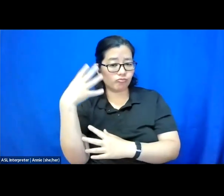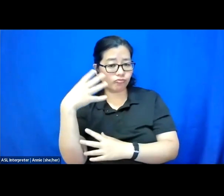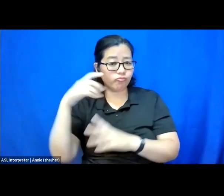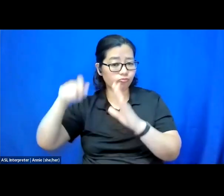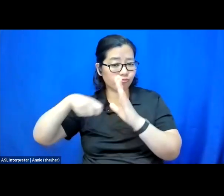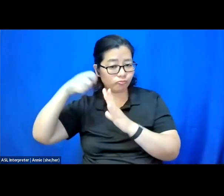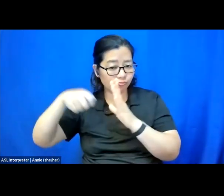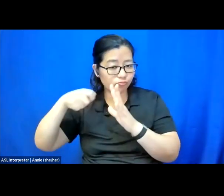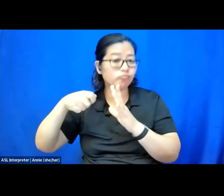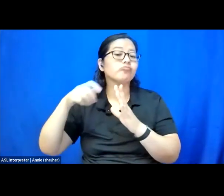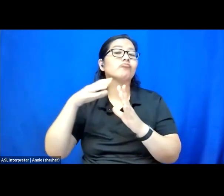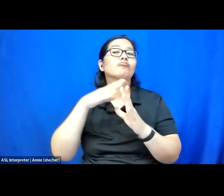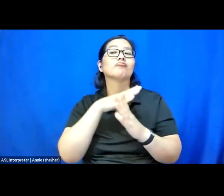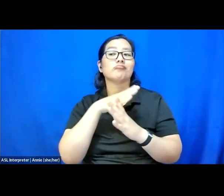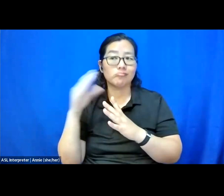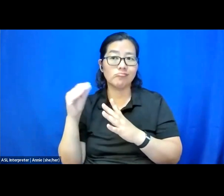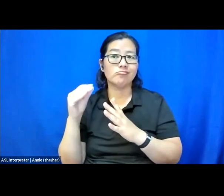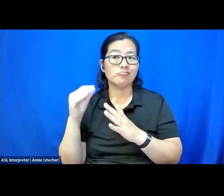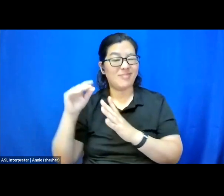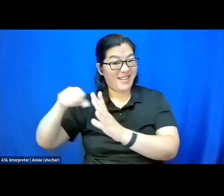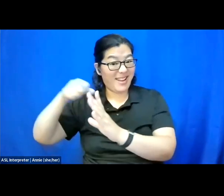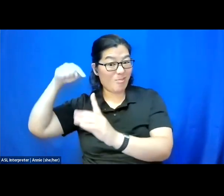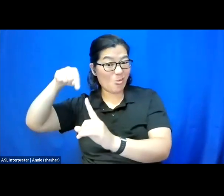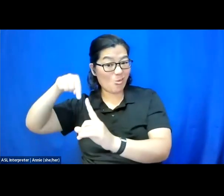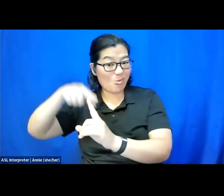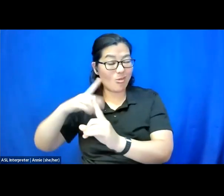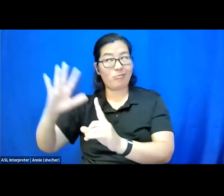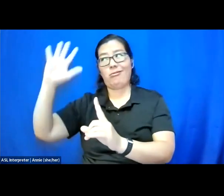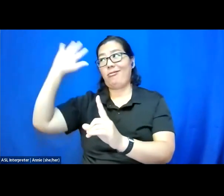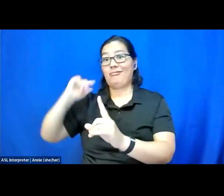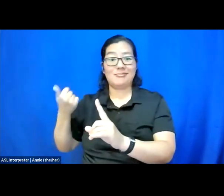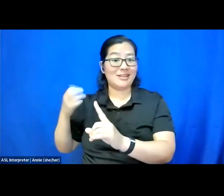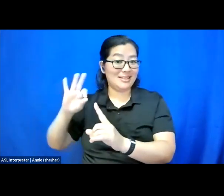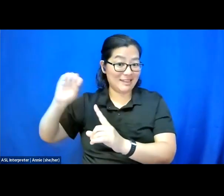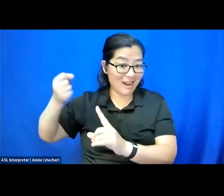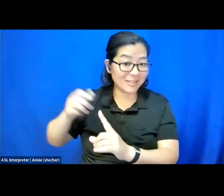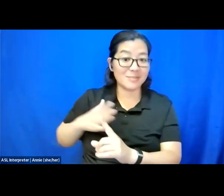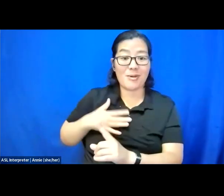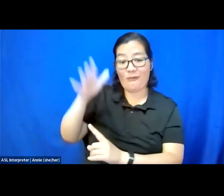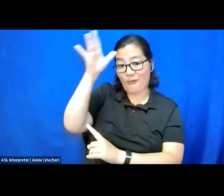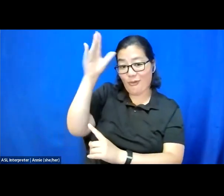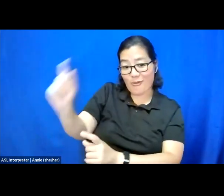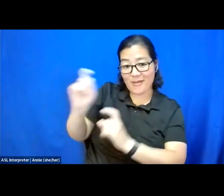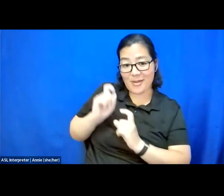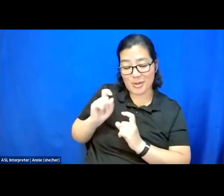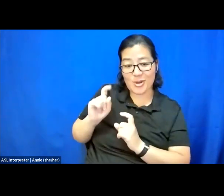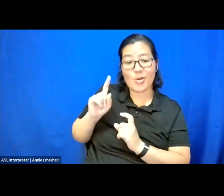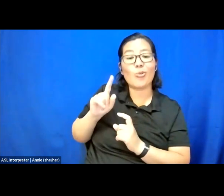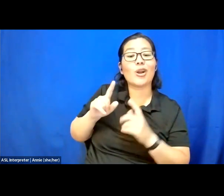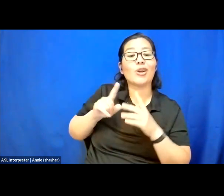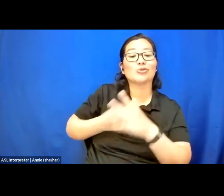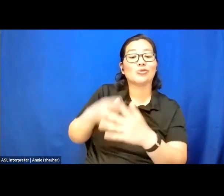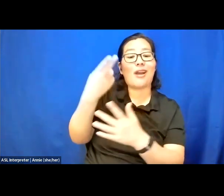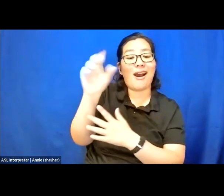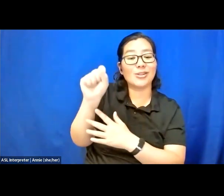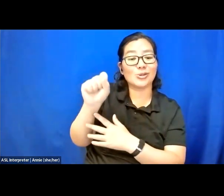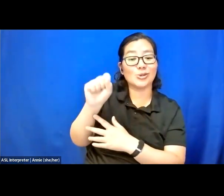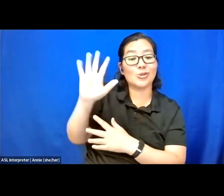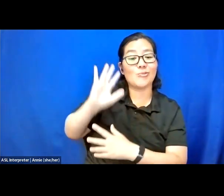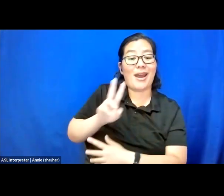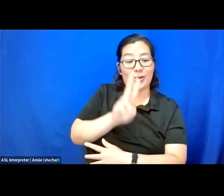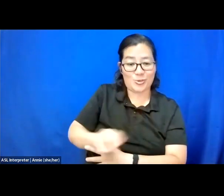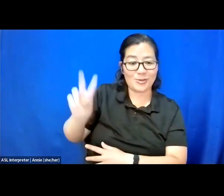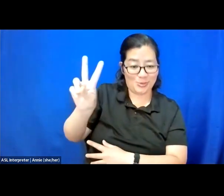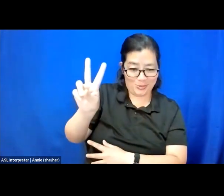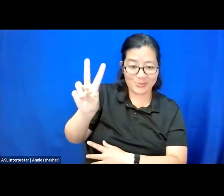and a camcorder from the '90s my father gave me when I went off to high school in 2002.